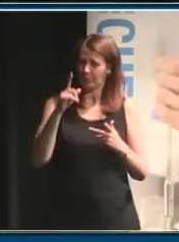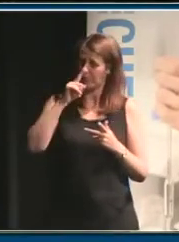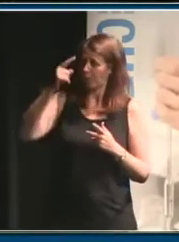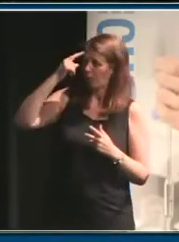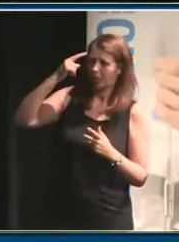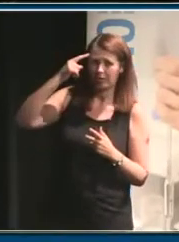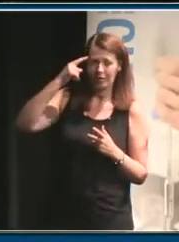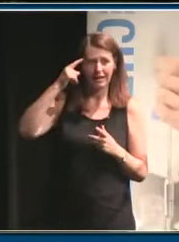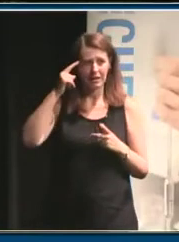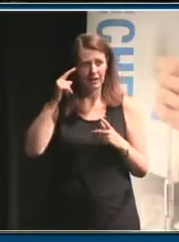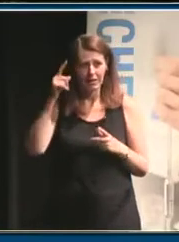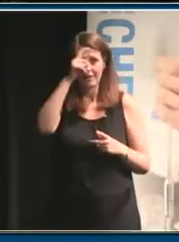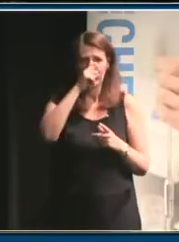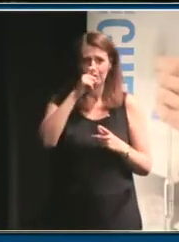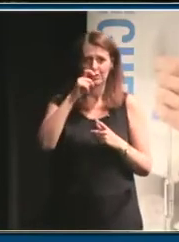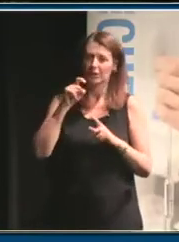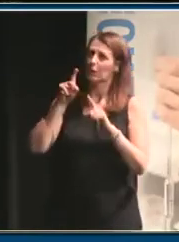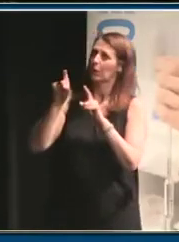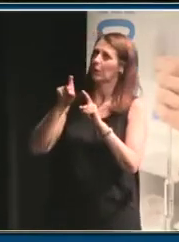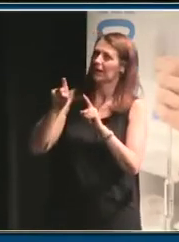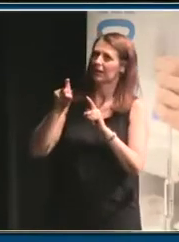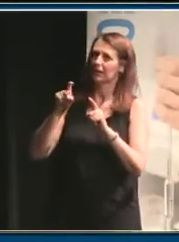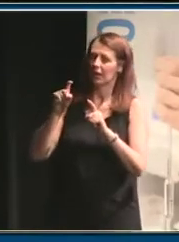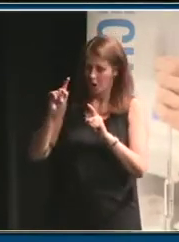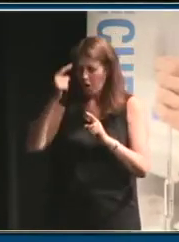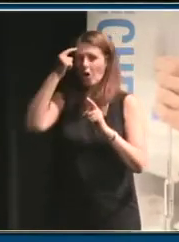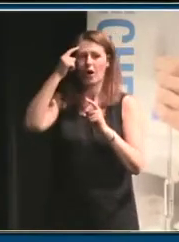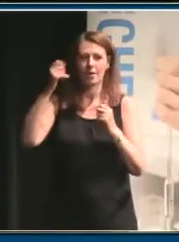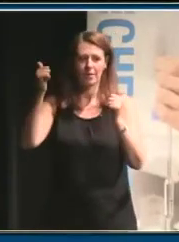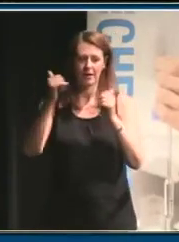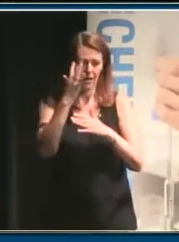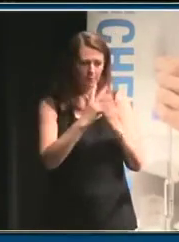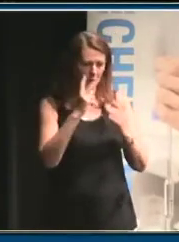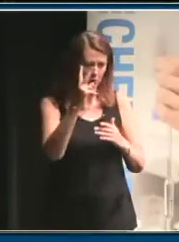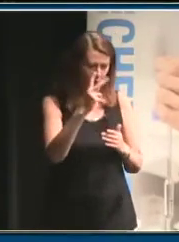that an invention fits on a Gantt chart you know “So now 2:30 on Tuesday we'll invent this.” You